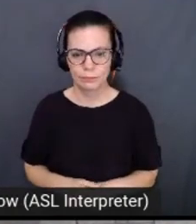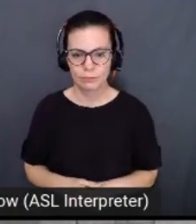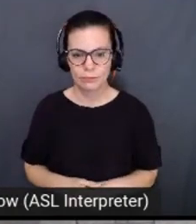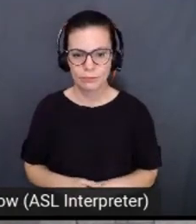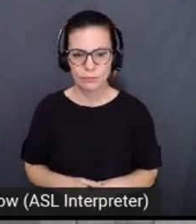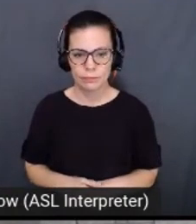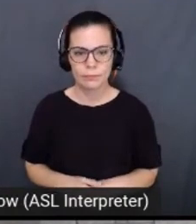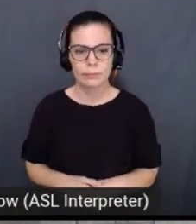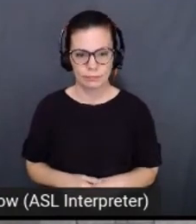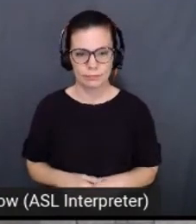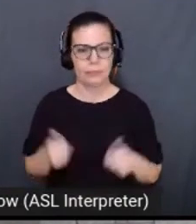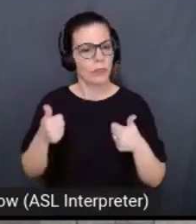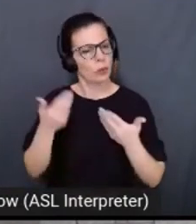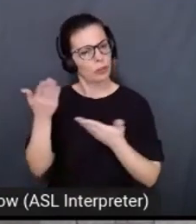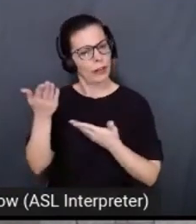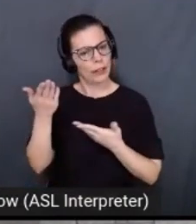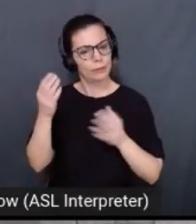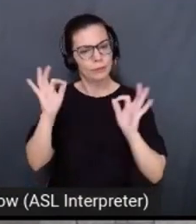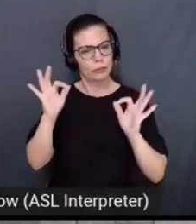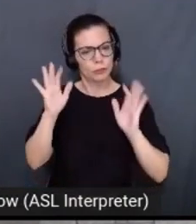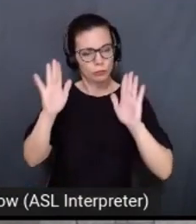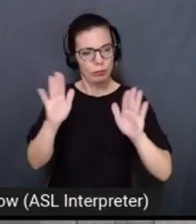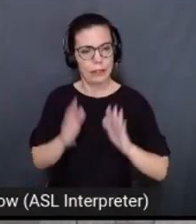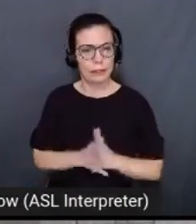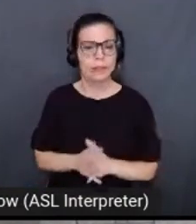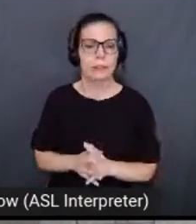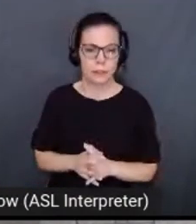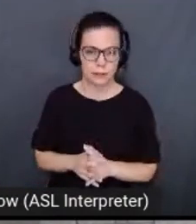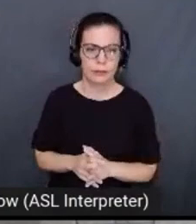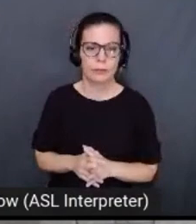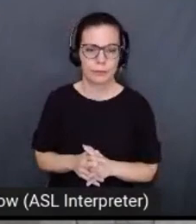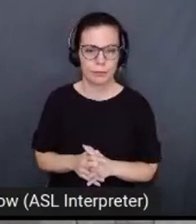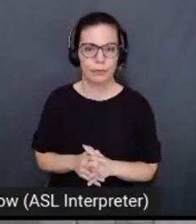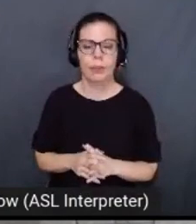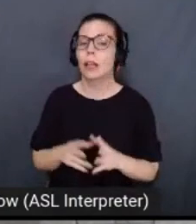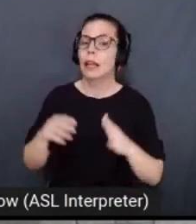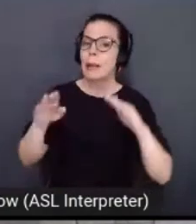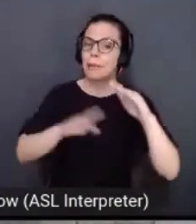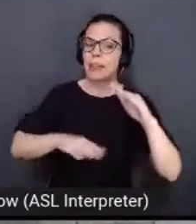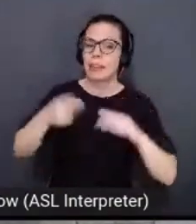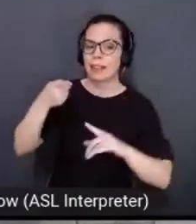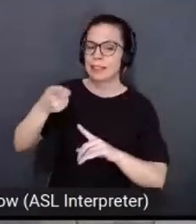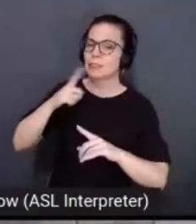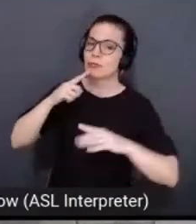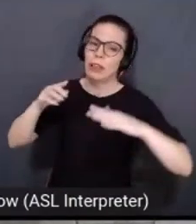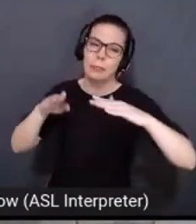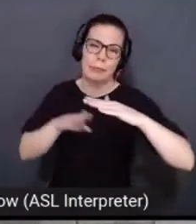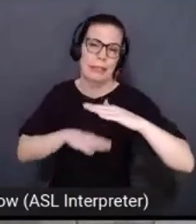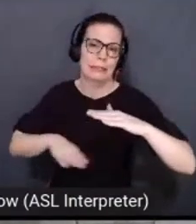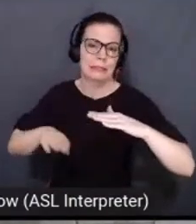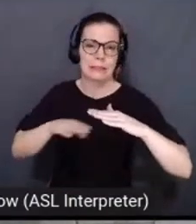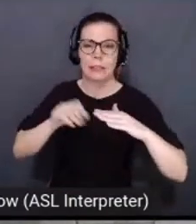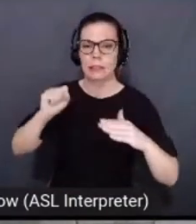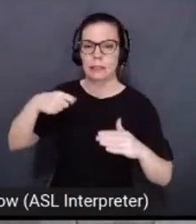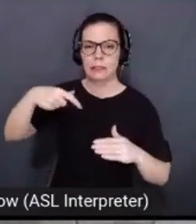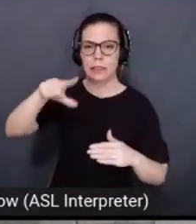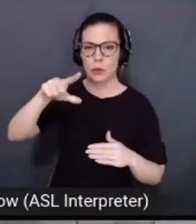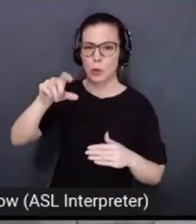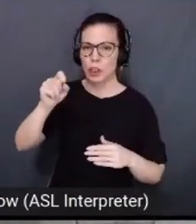Great, actually it's right here. Okay, so basically this is a really basic SQL Server DDL, right?